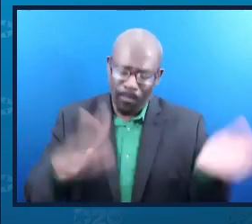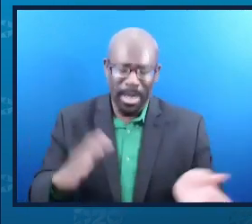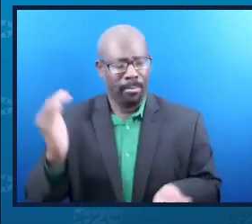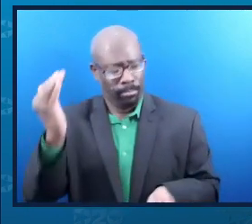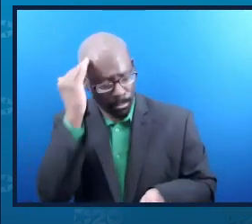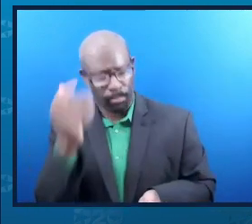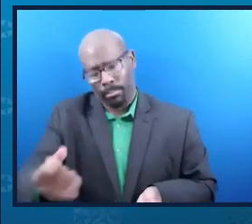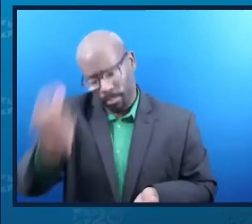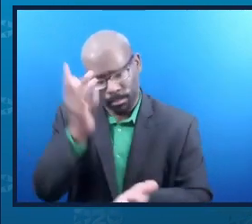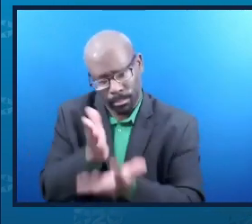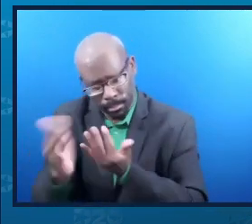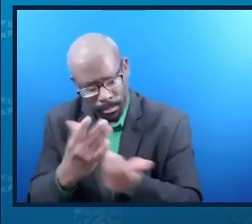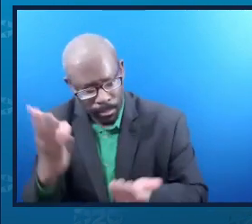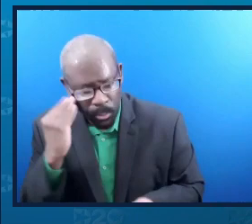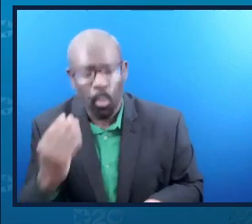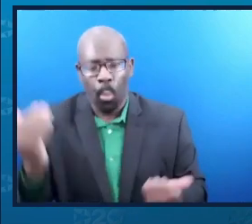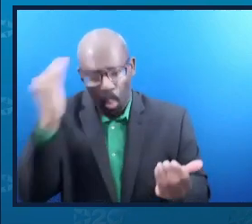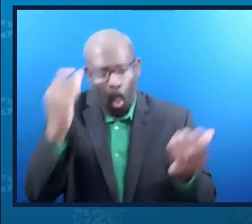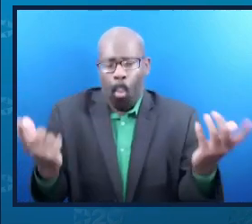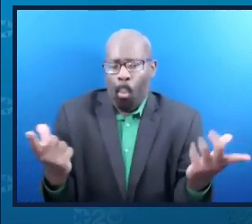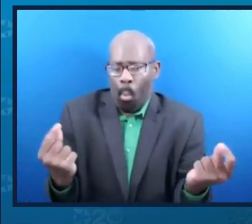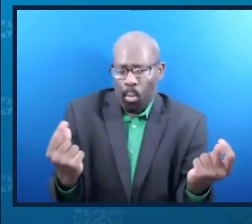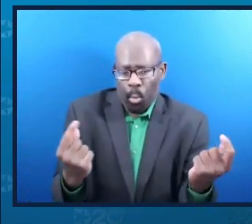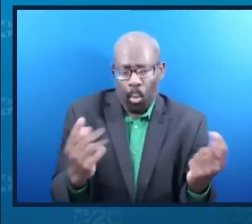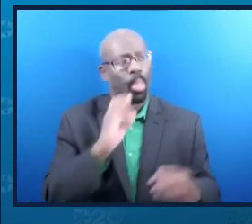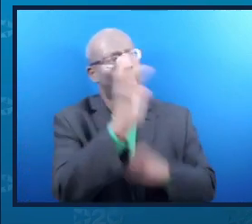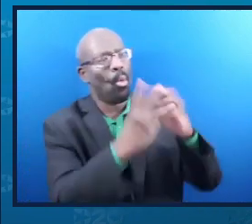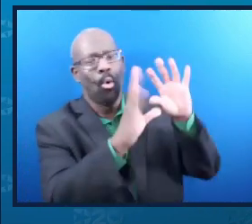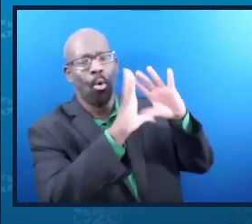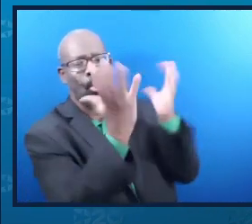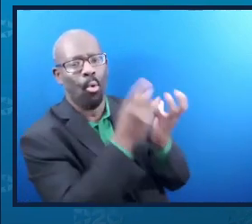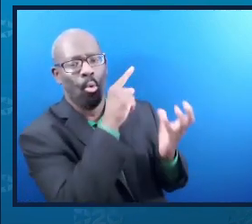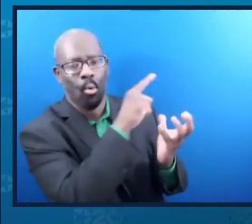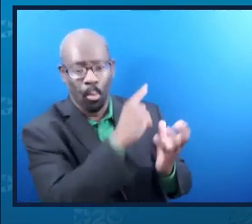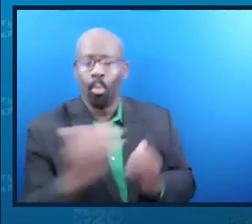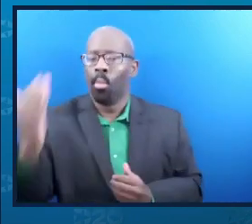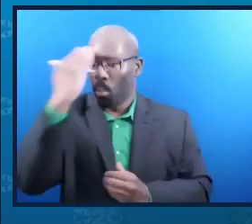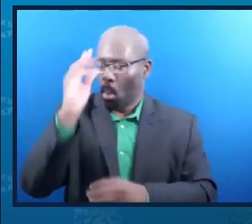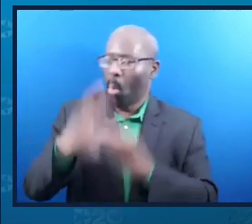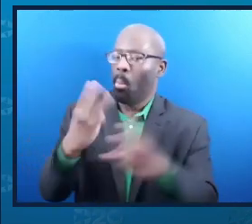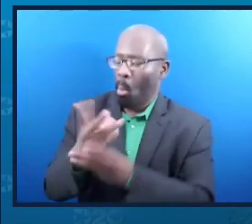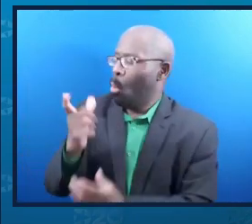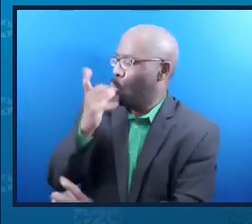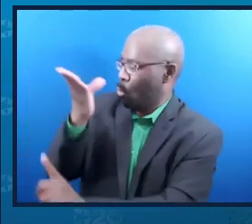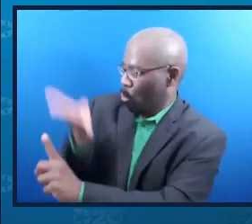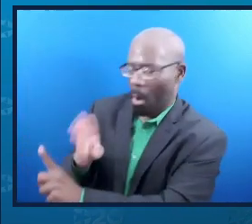THAT MATTERS. JOE KNOWS THE WORLD AND THE